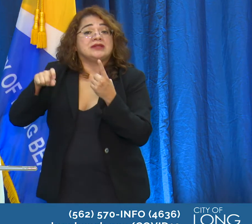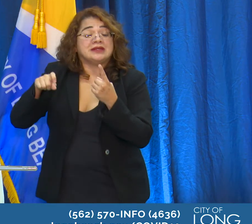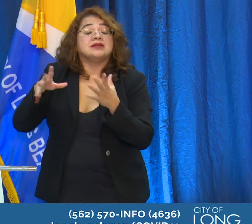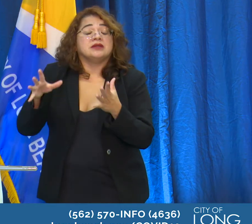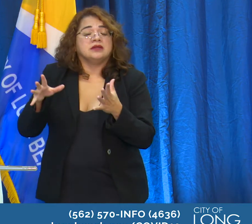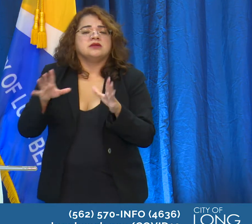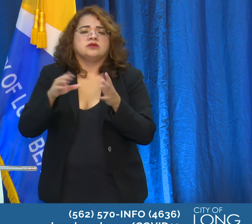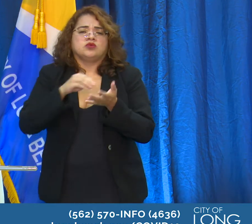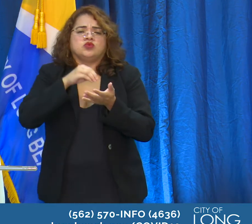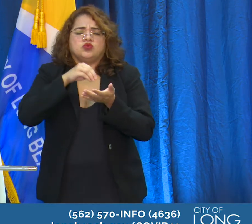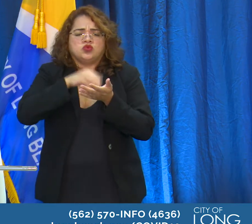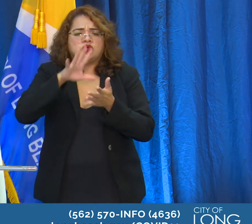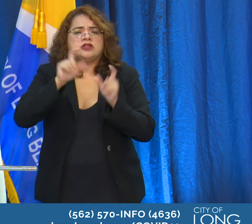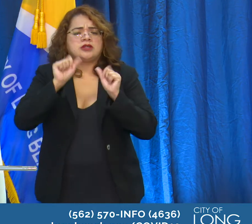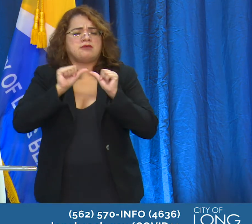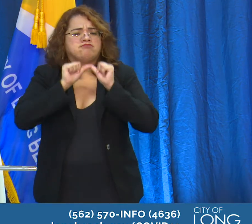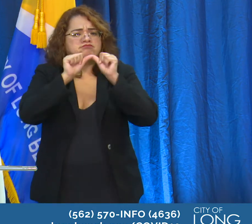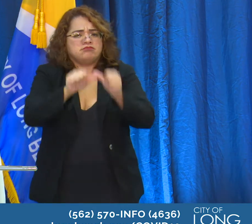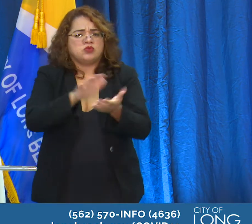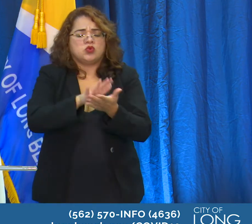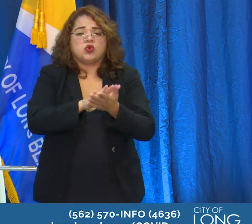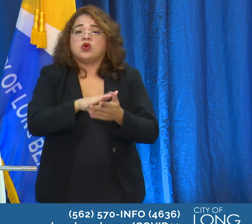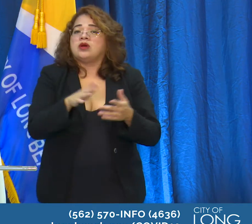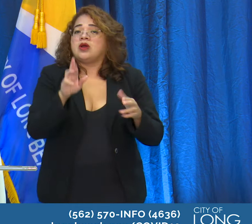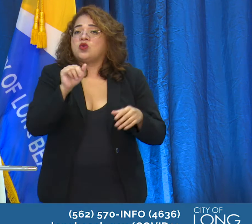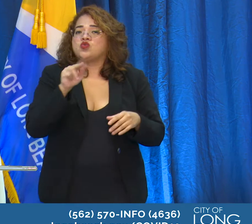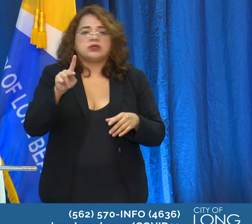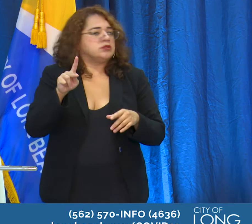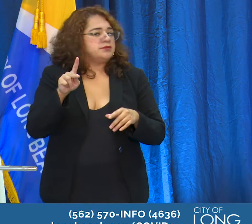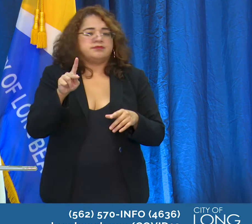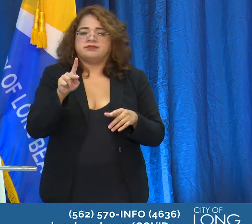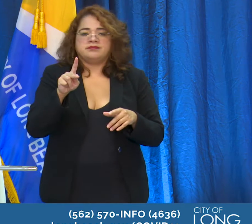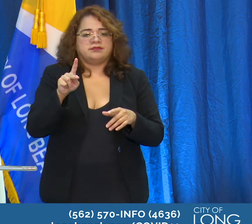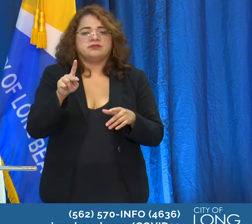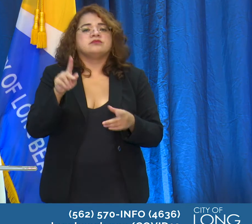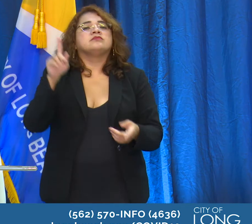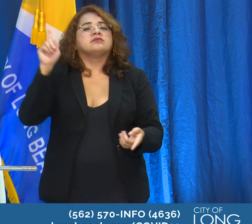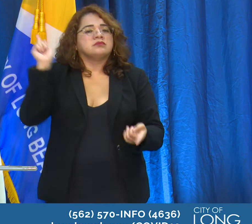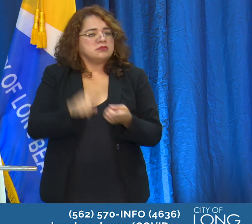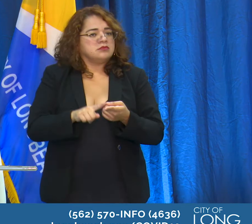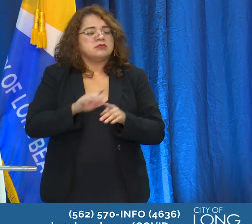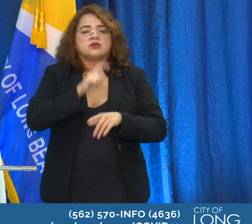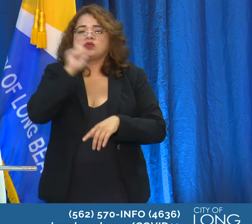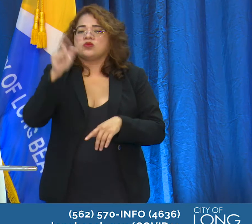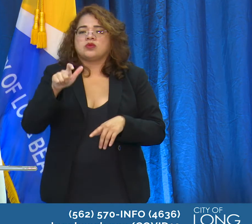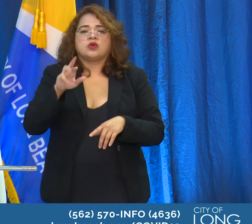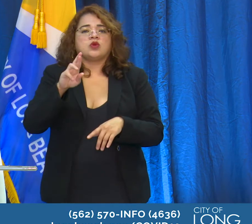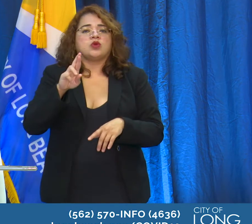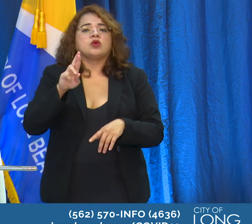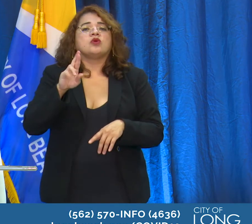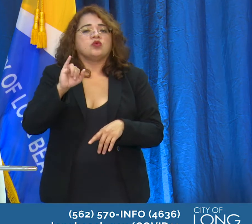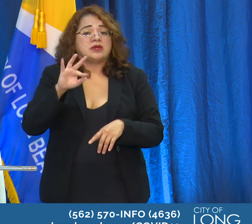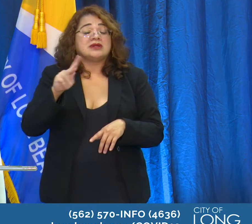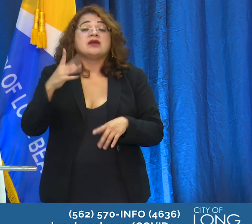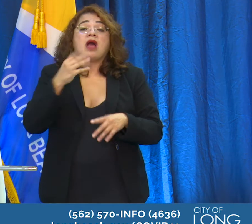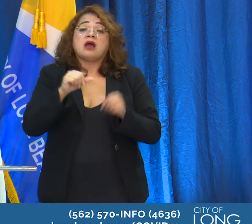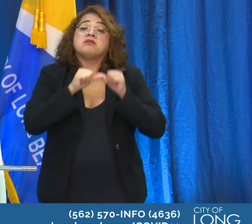without undue risk to the student, and moving any administrative services or operations that can be offered remotely online.